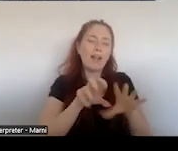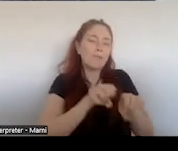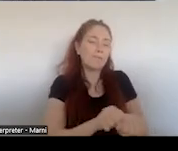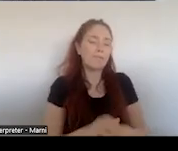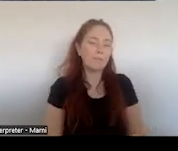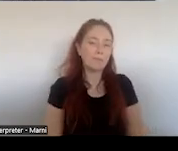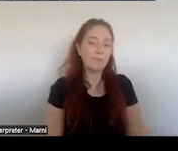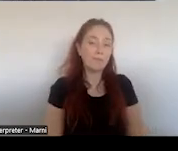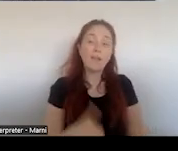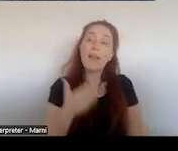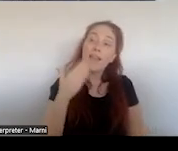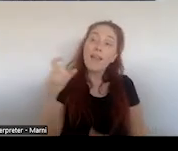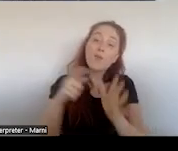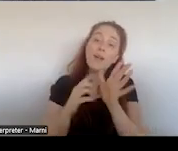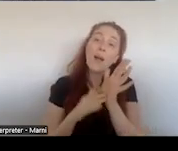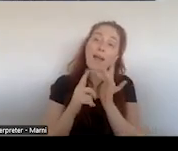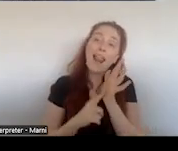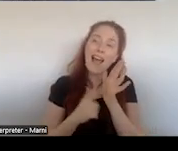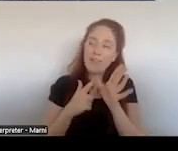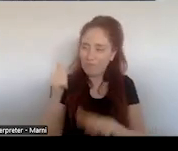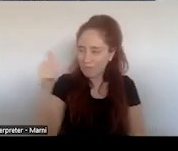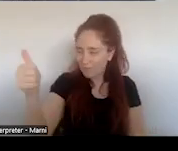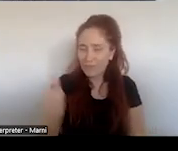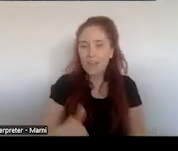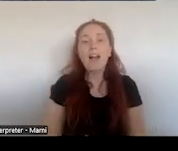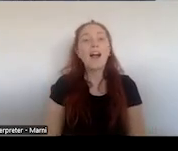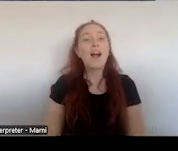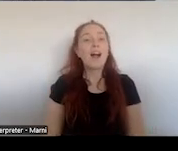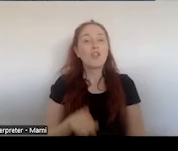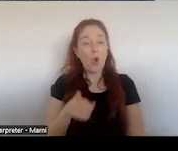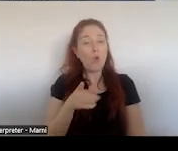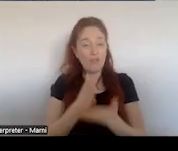am keen to hear more, but the plan is going to be delivered as a partnership between the